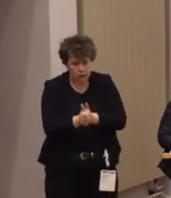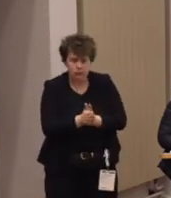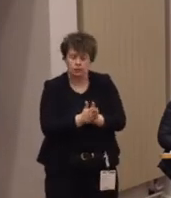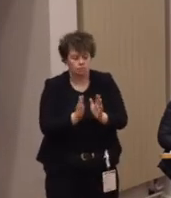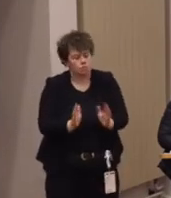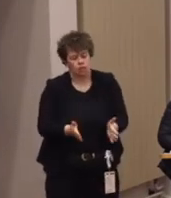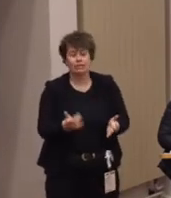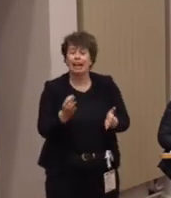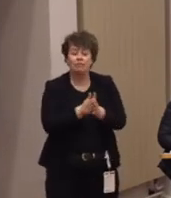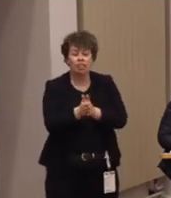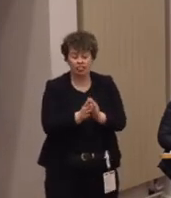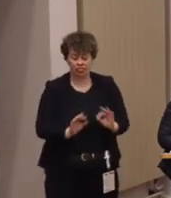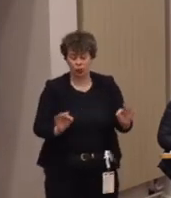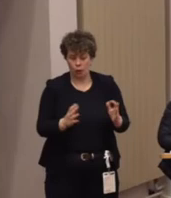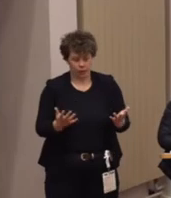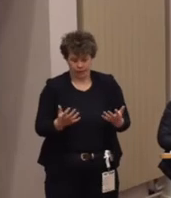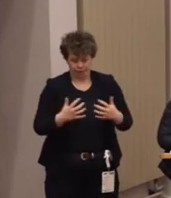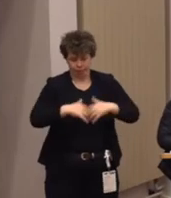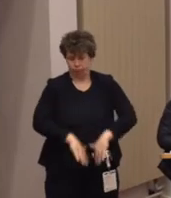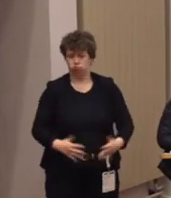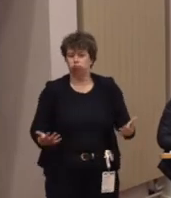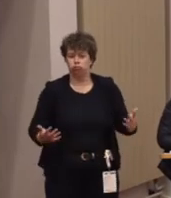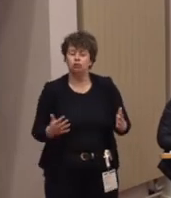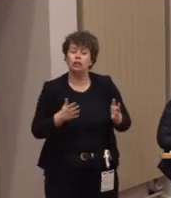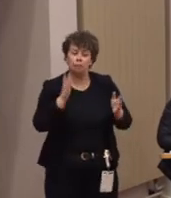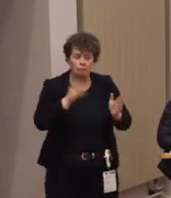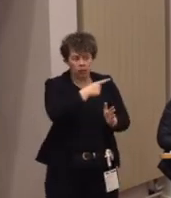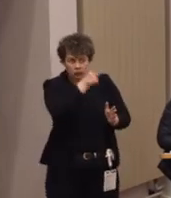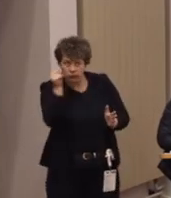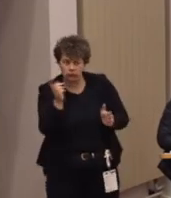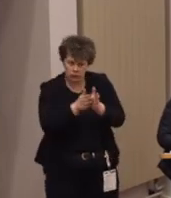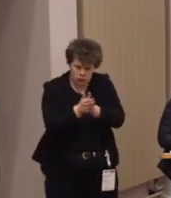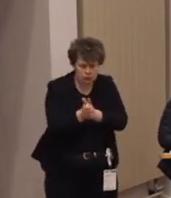build trust, share communications and respect for all persons with disabilities. We believe